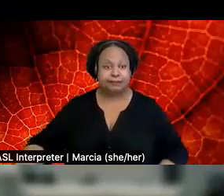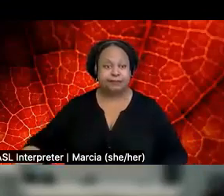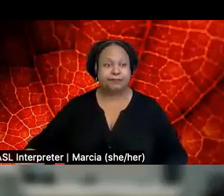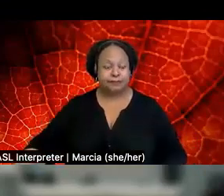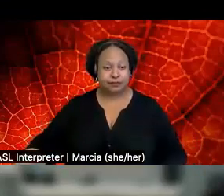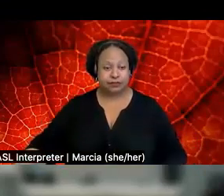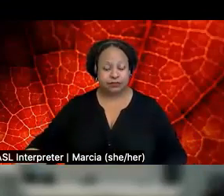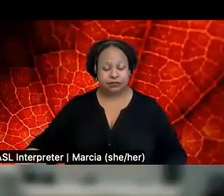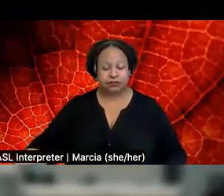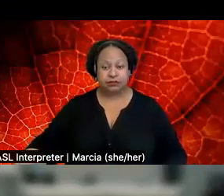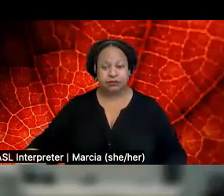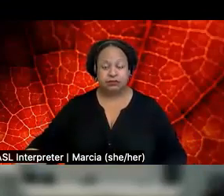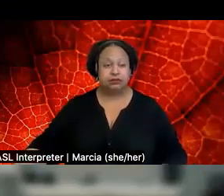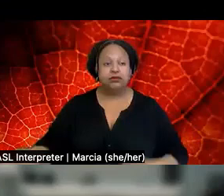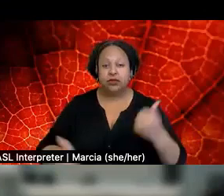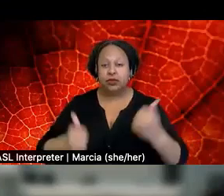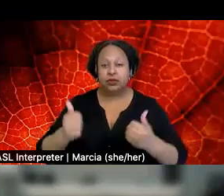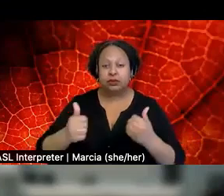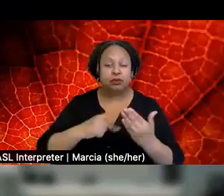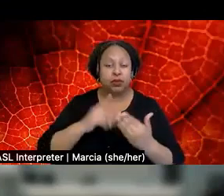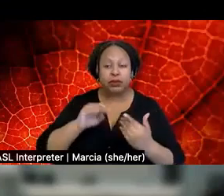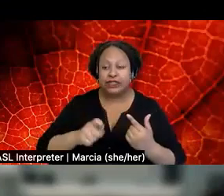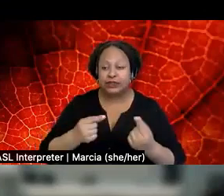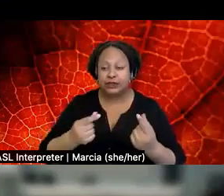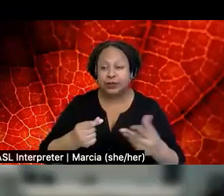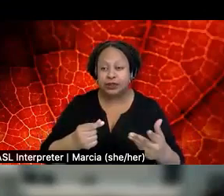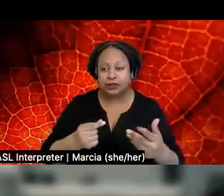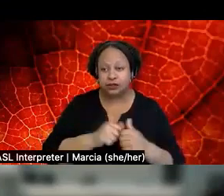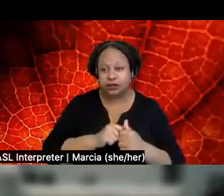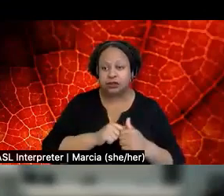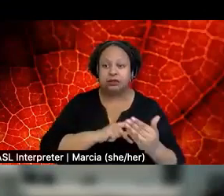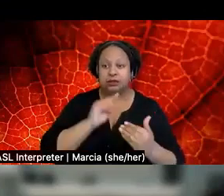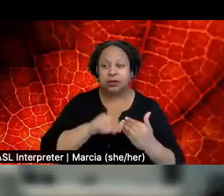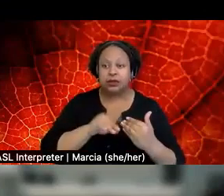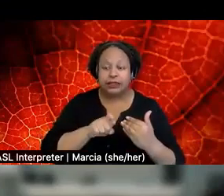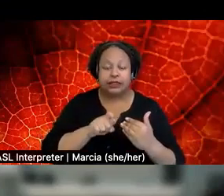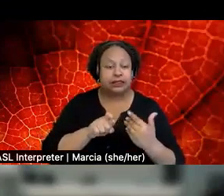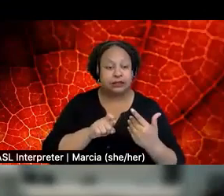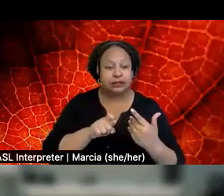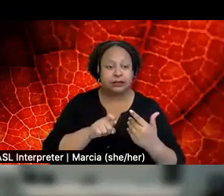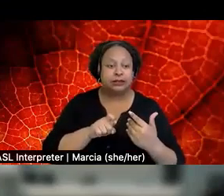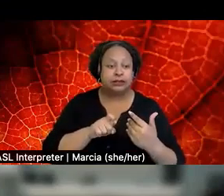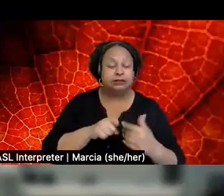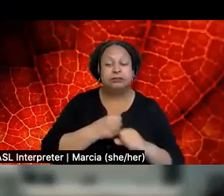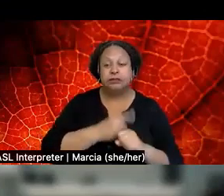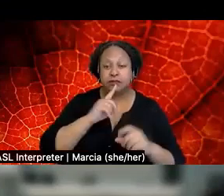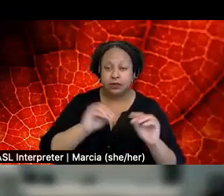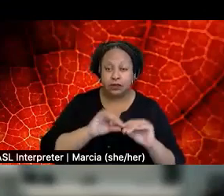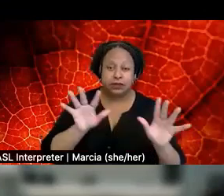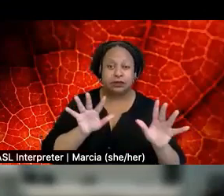What do the programs need to do the programs need to be clear on what the learner must